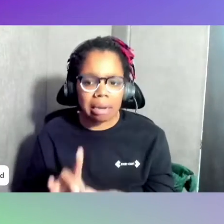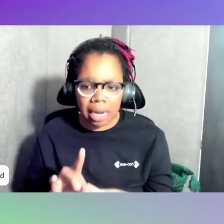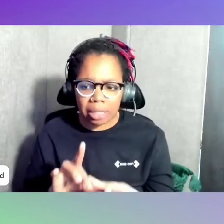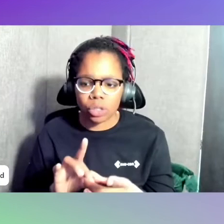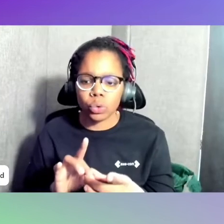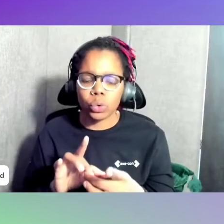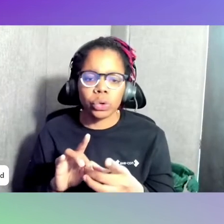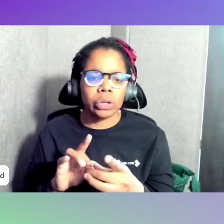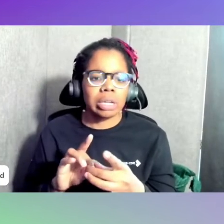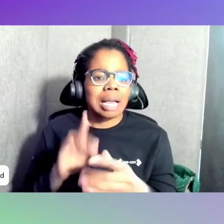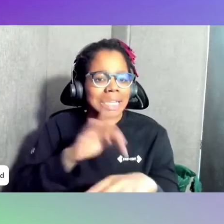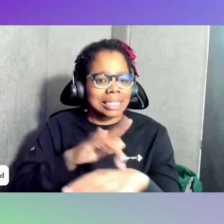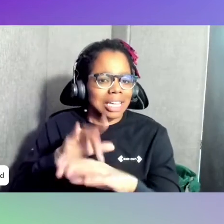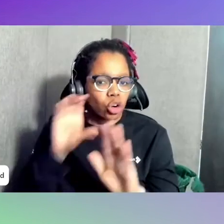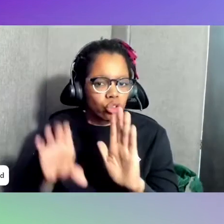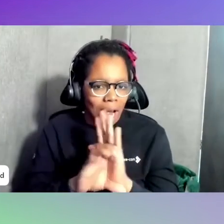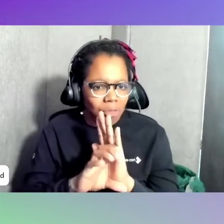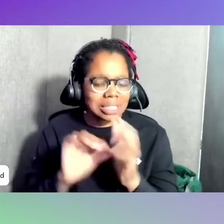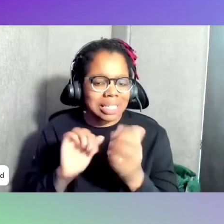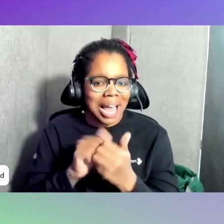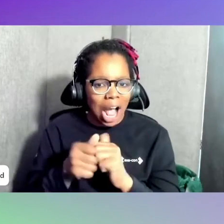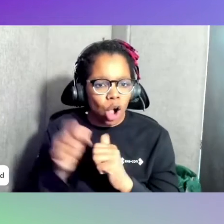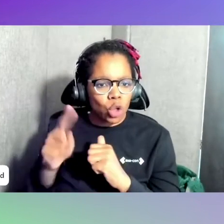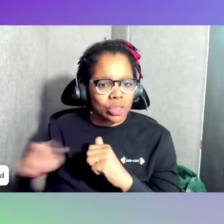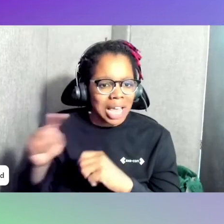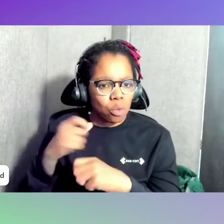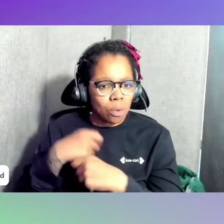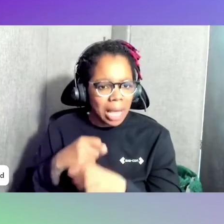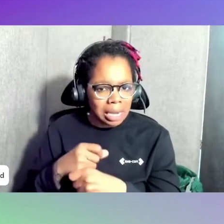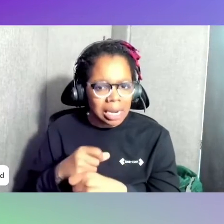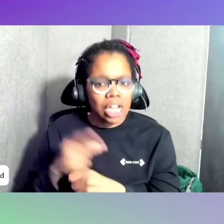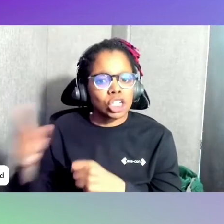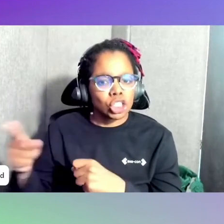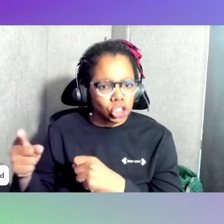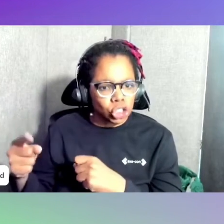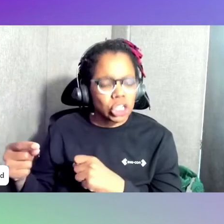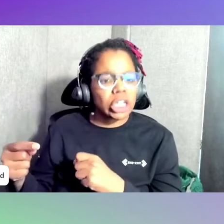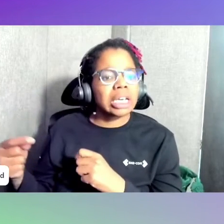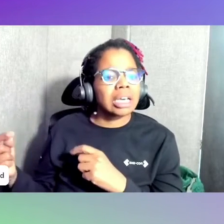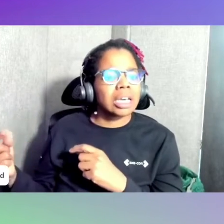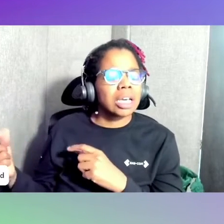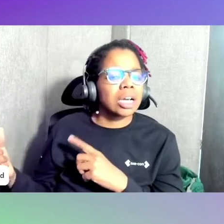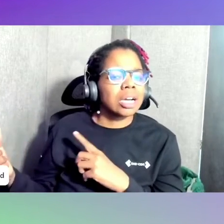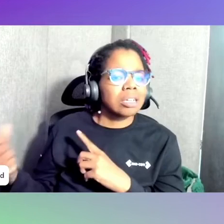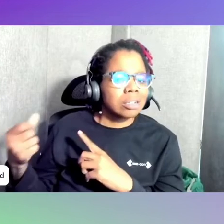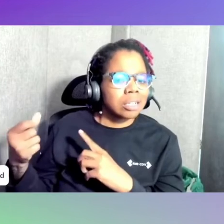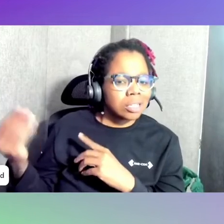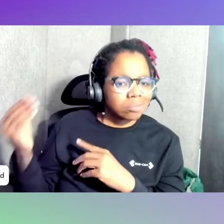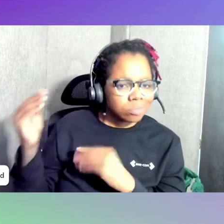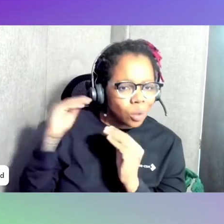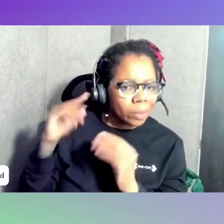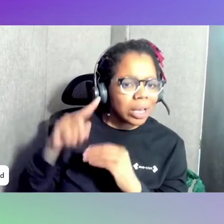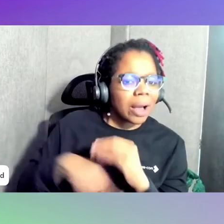artistic in that way again, but after maintaining Chancy and seeing what can happen in terms of graphics and how they